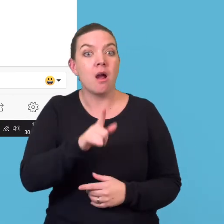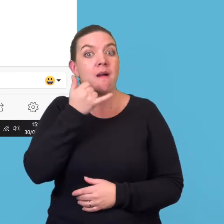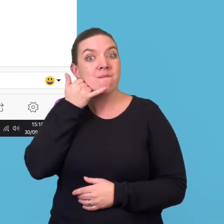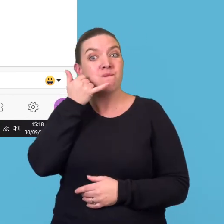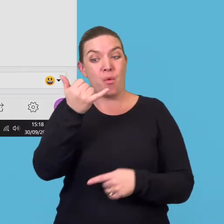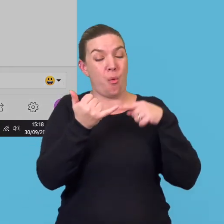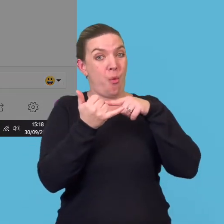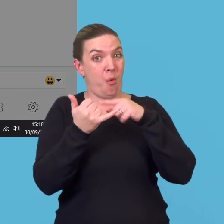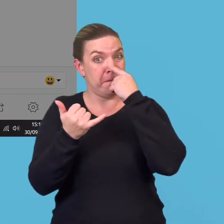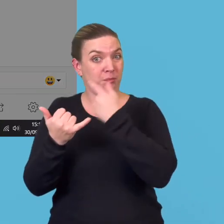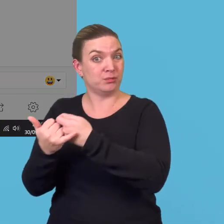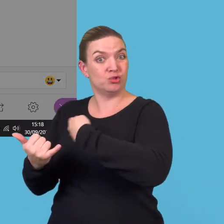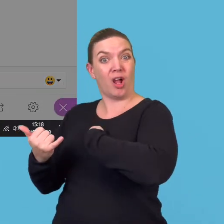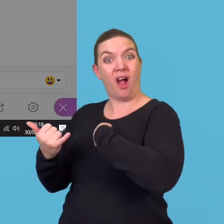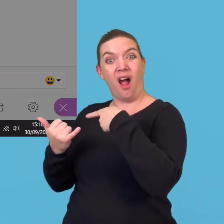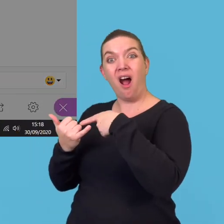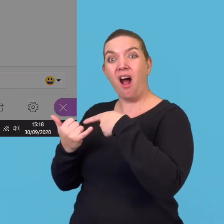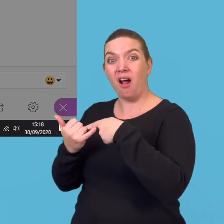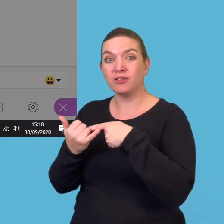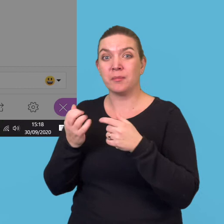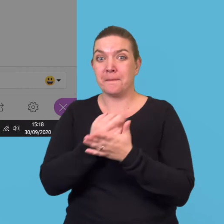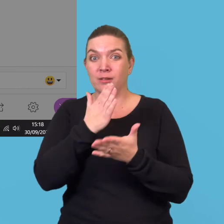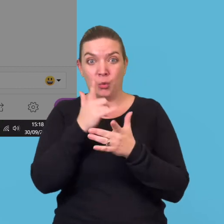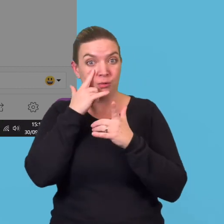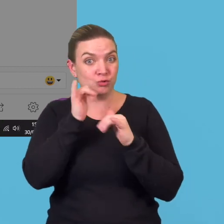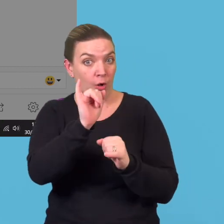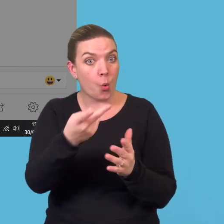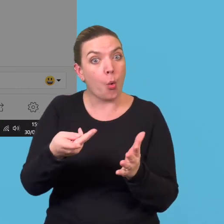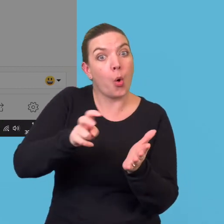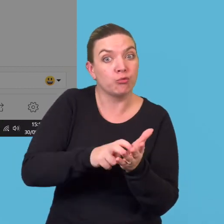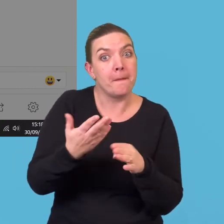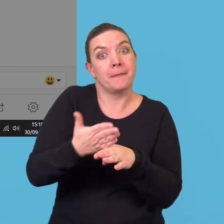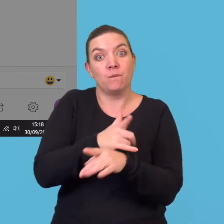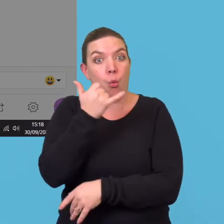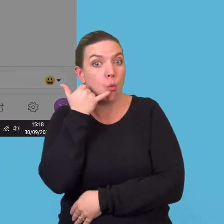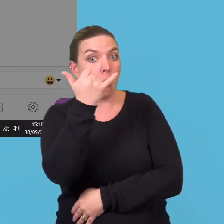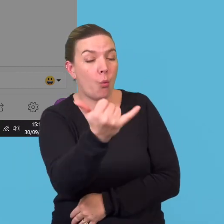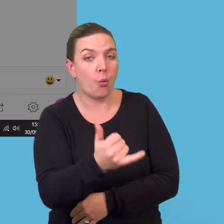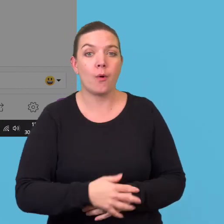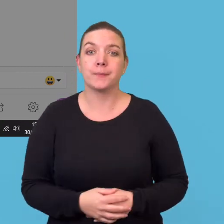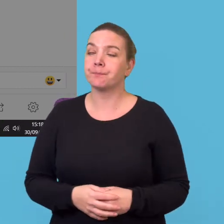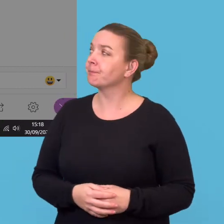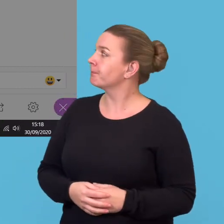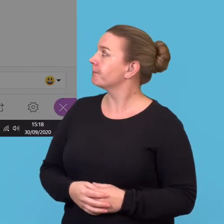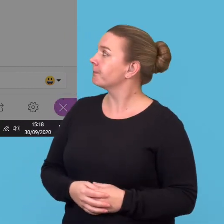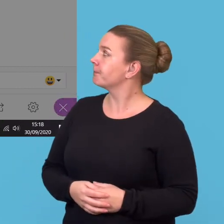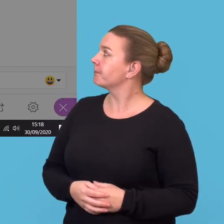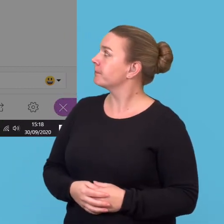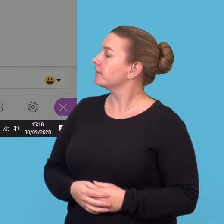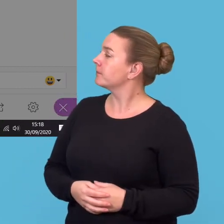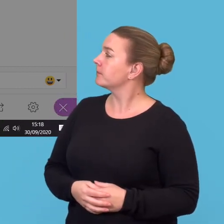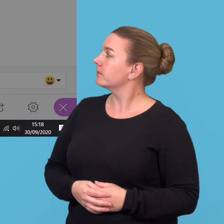and click 'use your phone for audio.' You'll then find your unique dial-in number and unique PIN number.